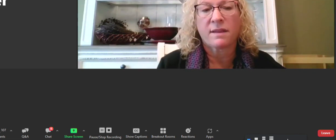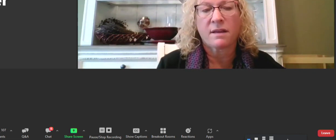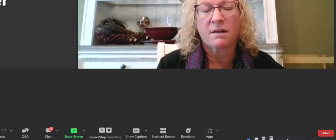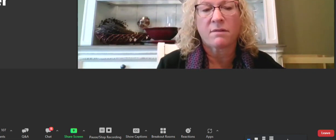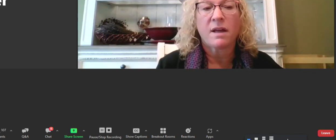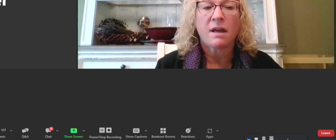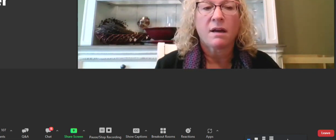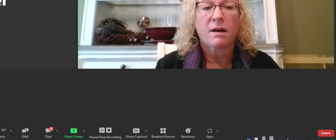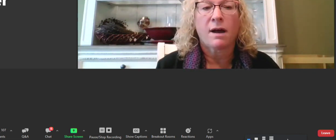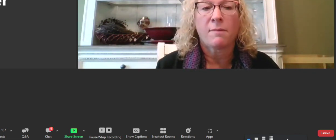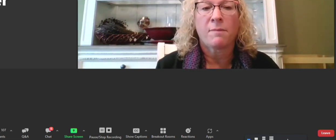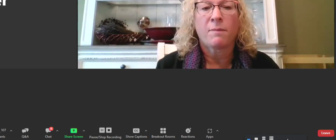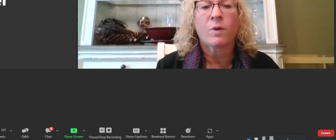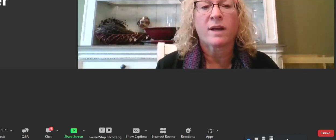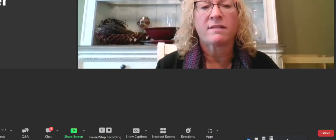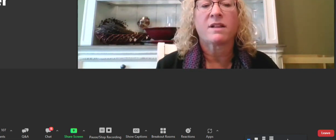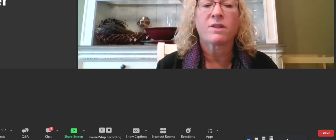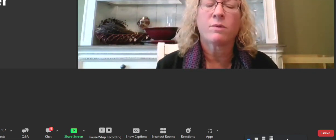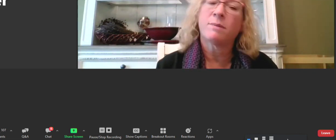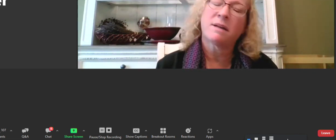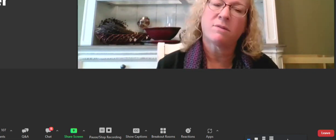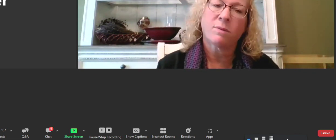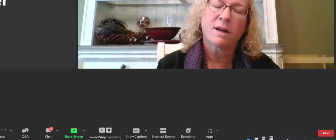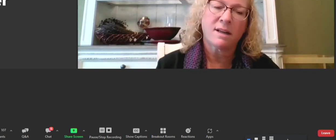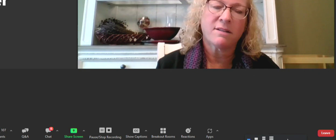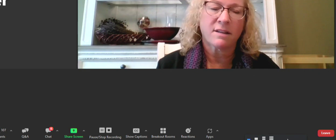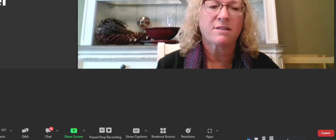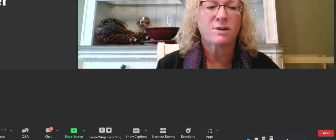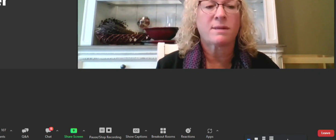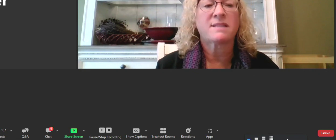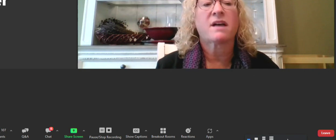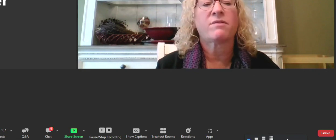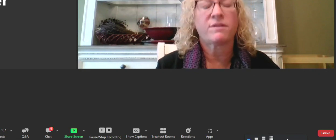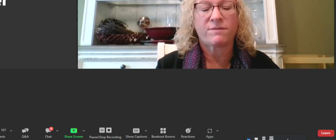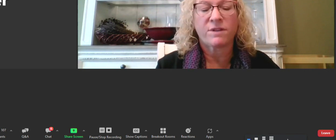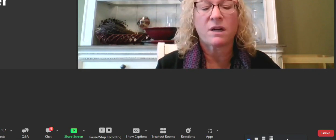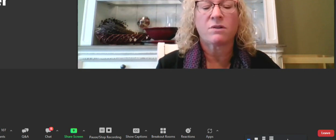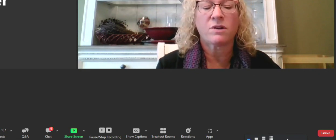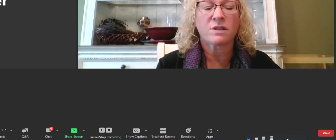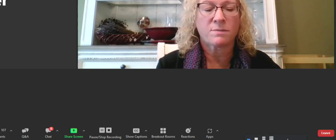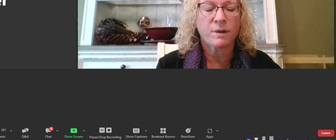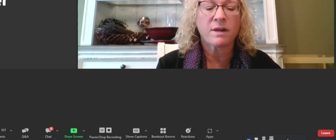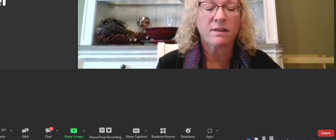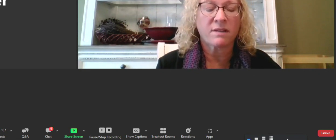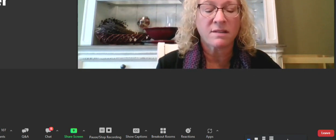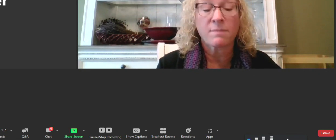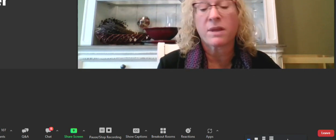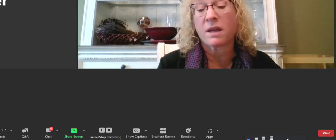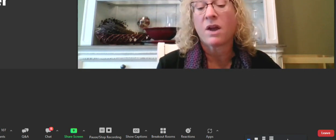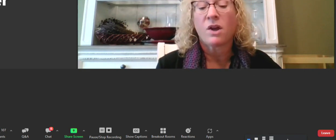But what I tell other women is what I need to listen to myself. If you're experiencing something,